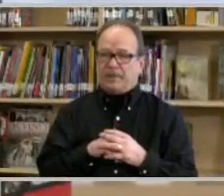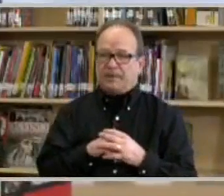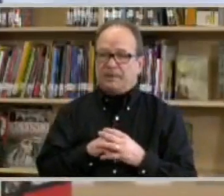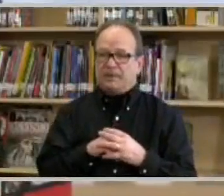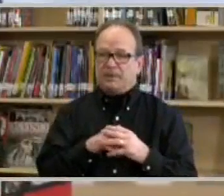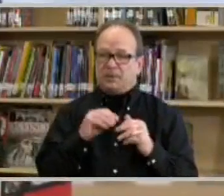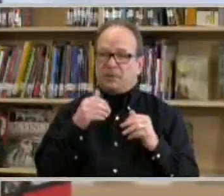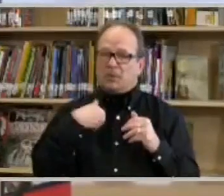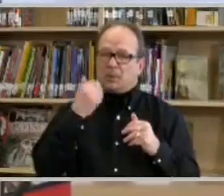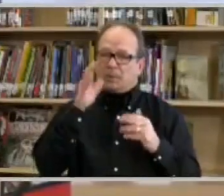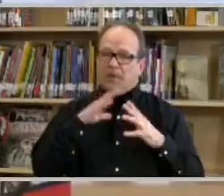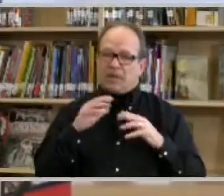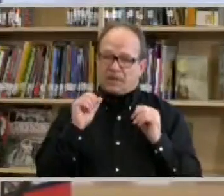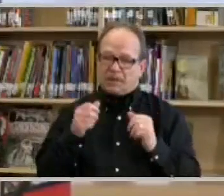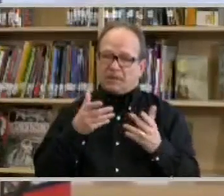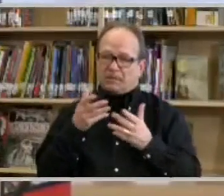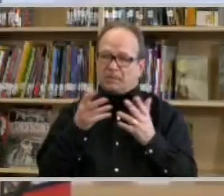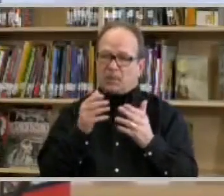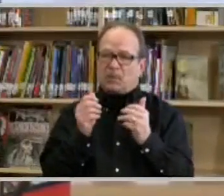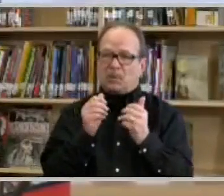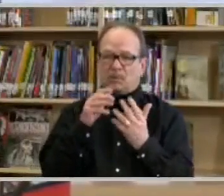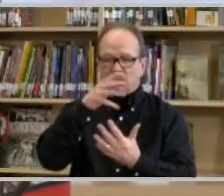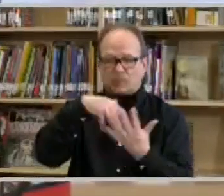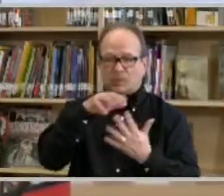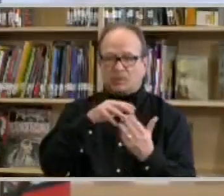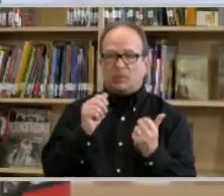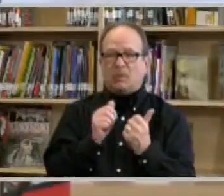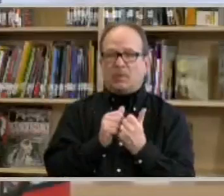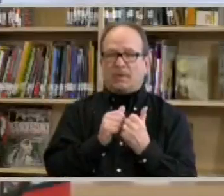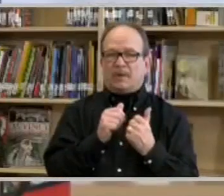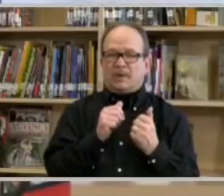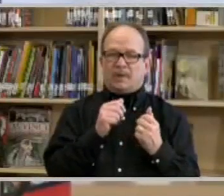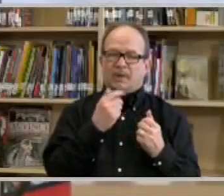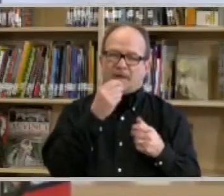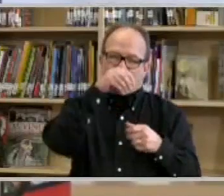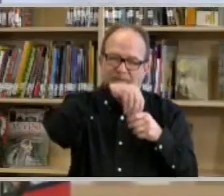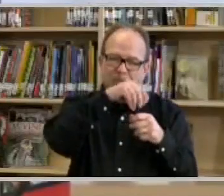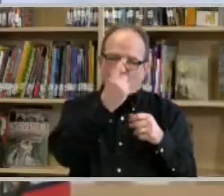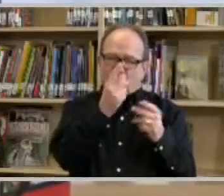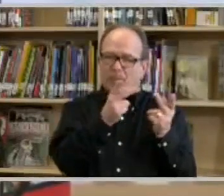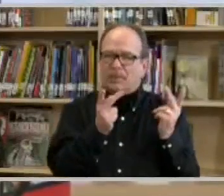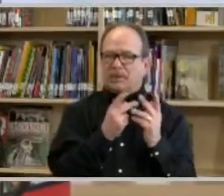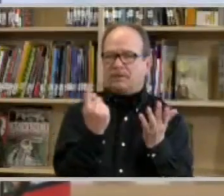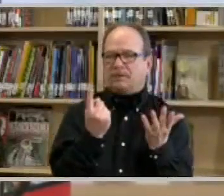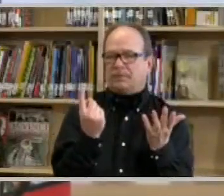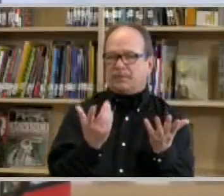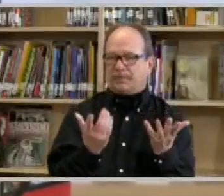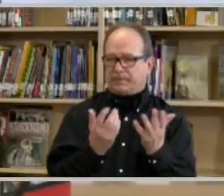THOUGH THEY ARE, THEY'RE ADULTS, CAN HAVE THAT SOCIAL, THAT PLACE